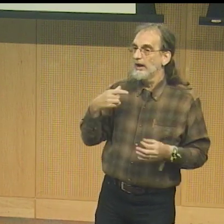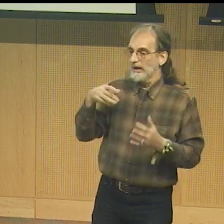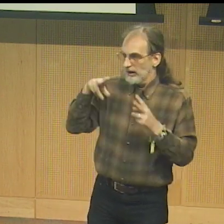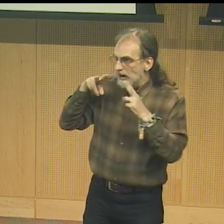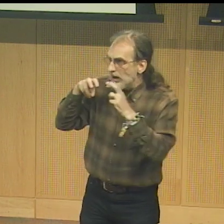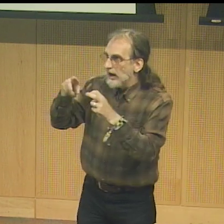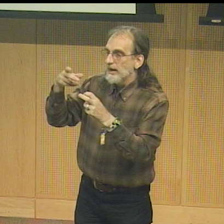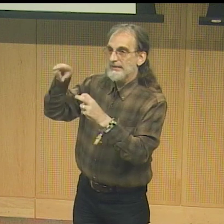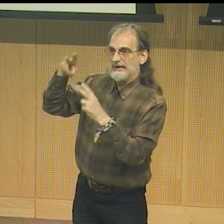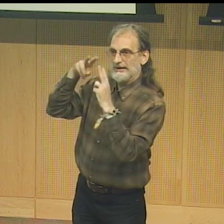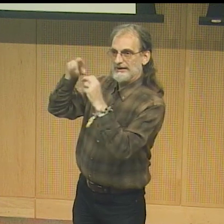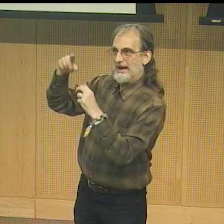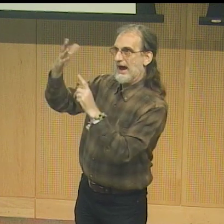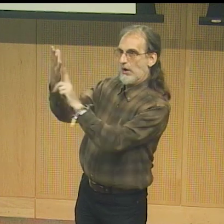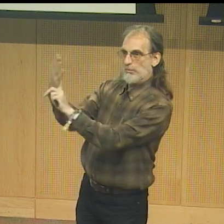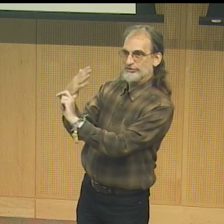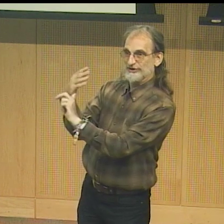Disability studies is also vital.